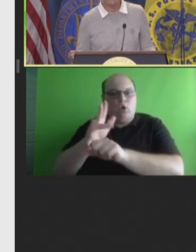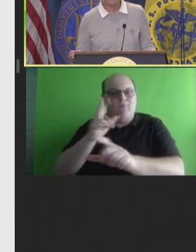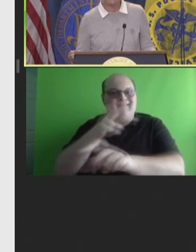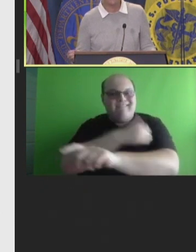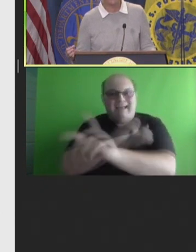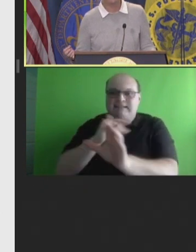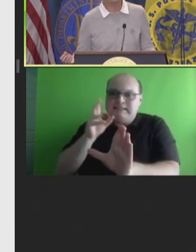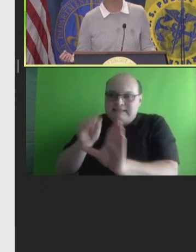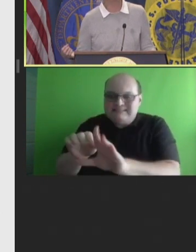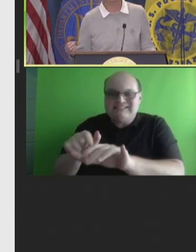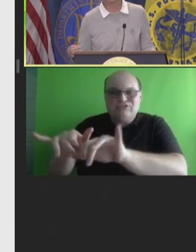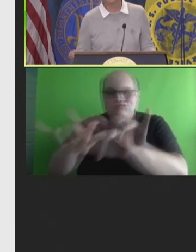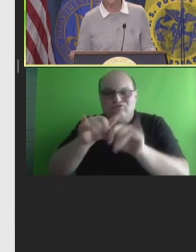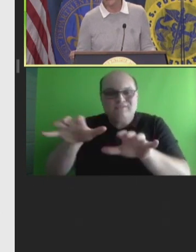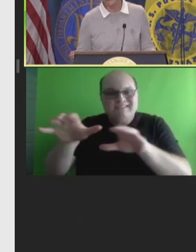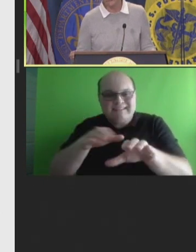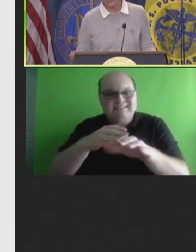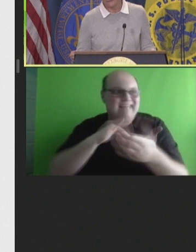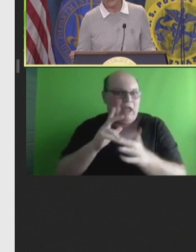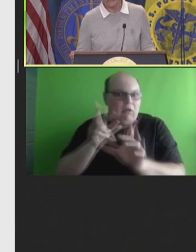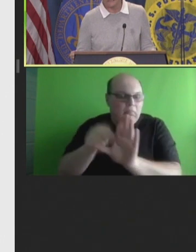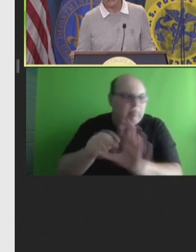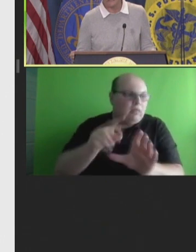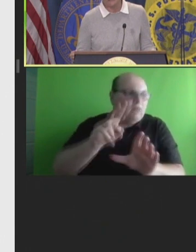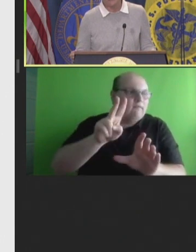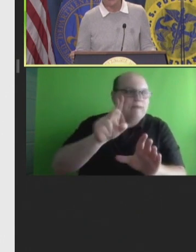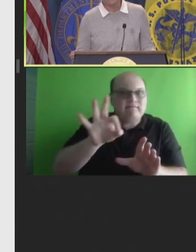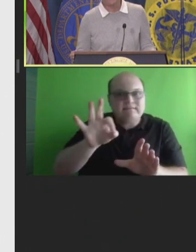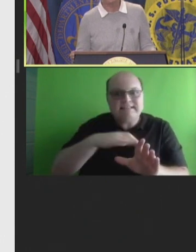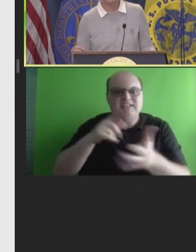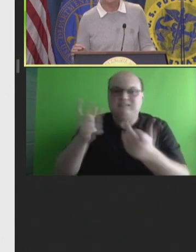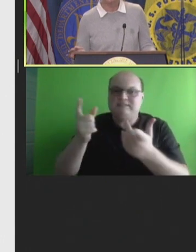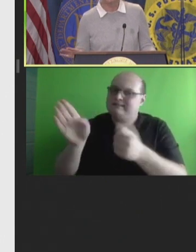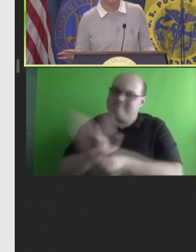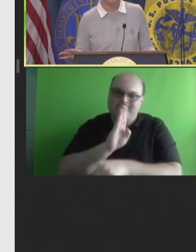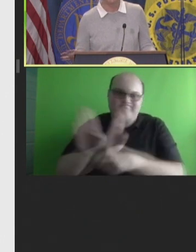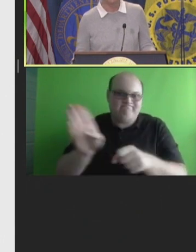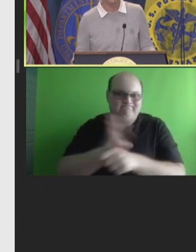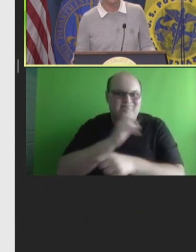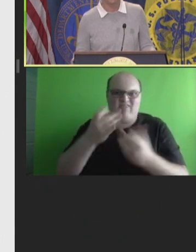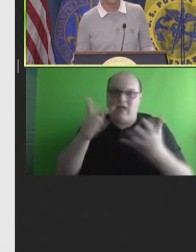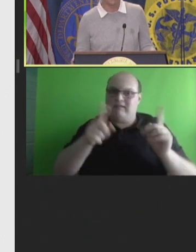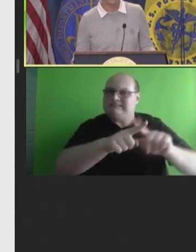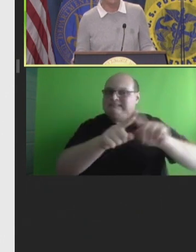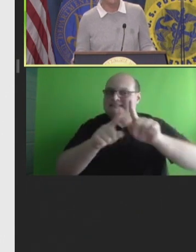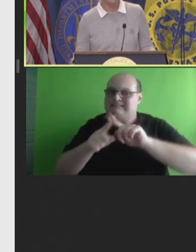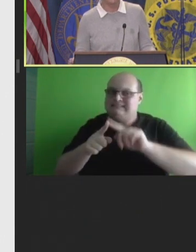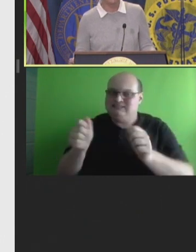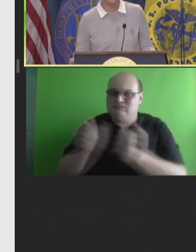how they're going to incorporate that into VFC. There's a lot going on with providers. And so,